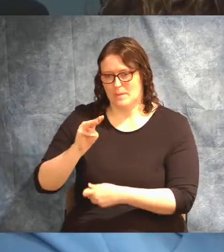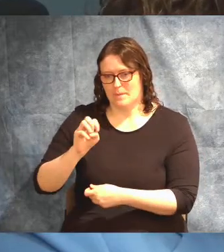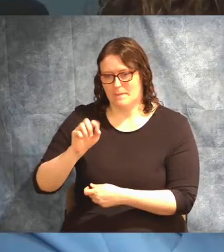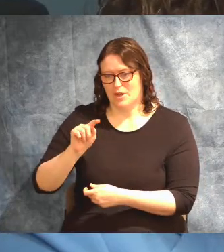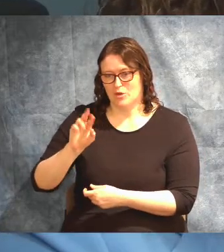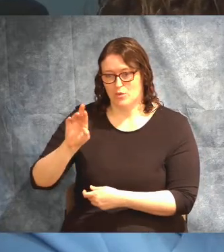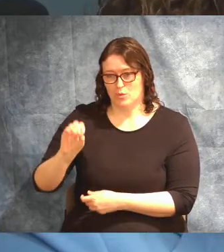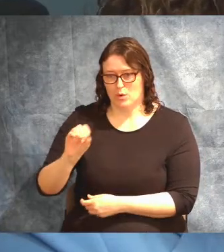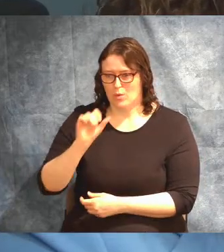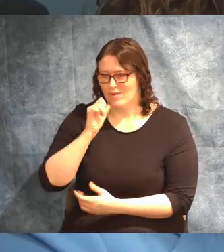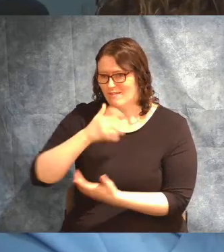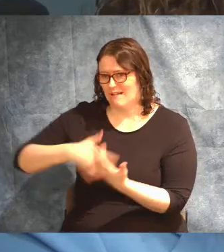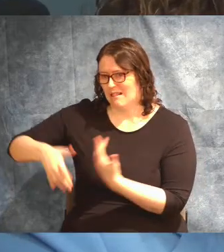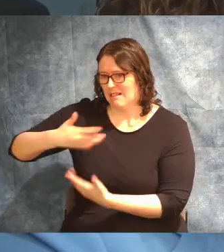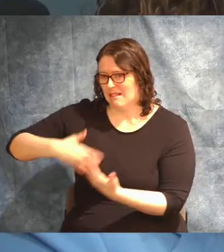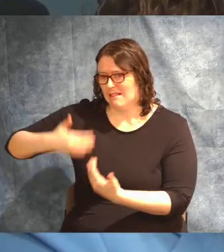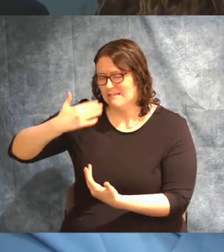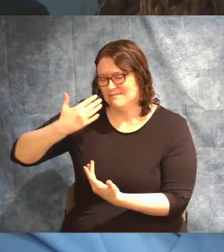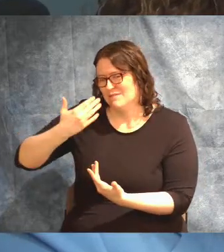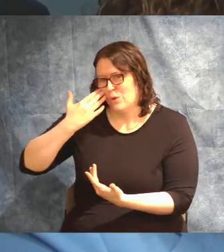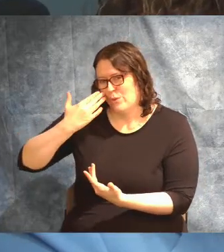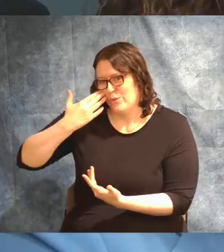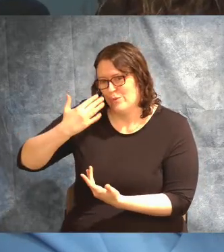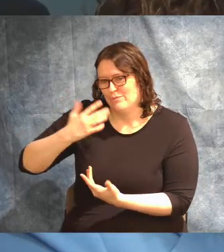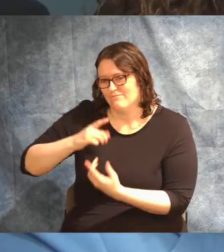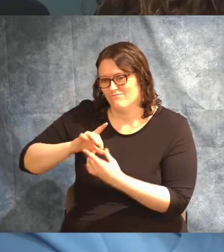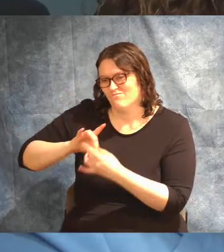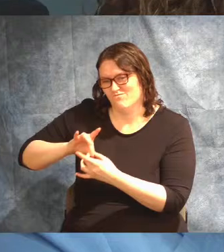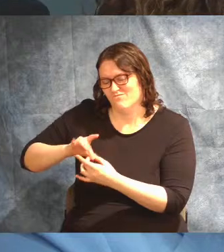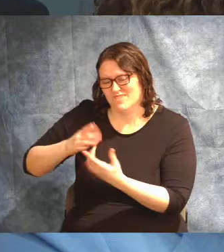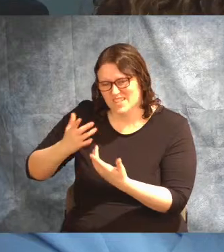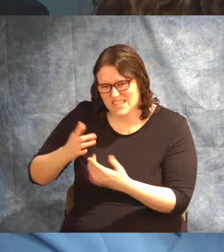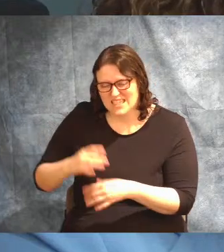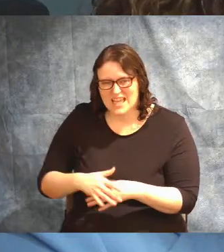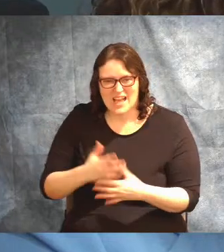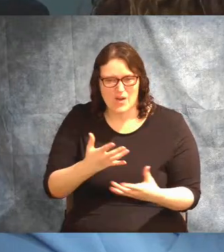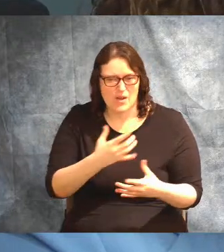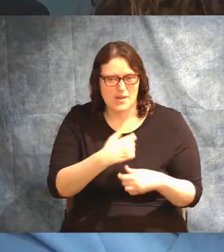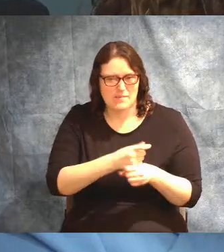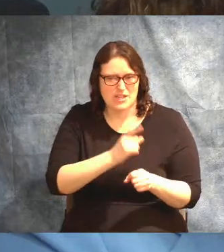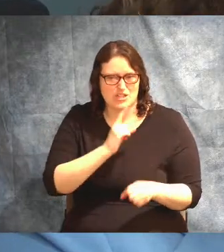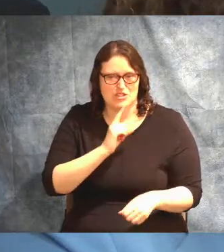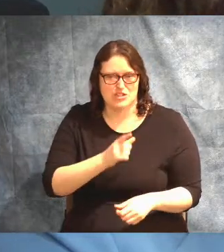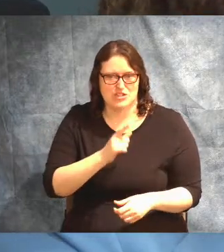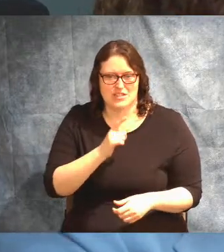interaction with him then. And I just want to make sure I don't want to just Kirk was